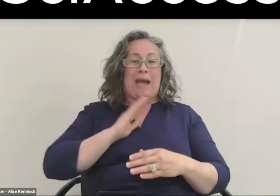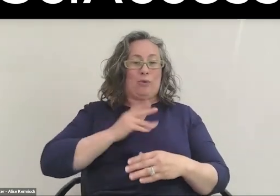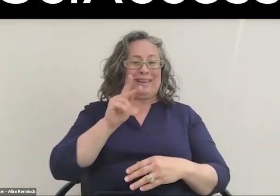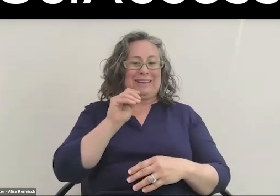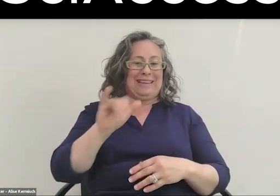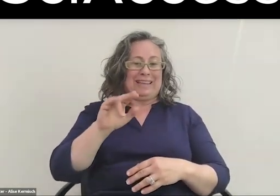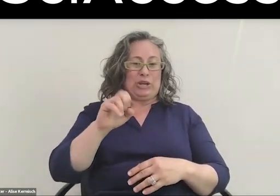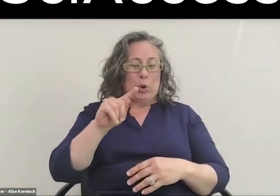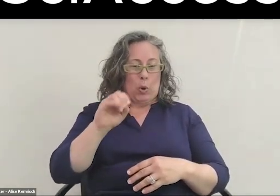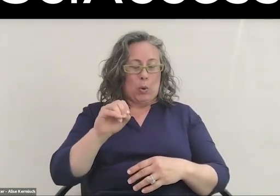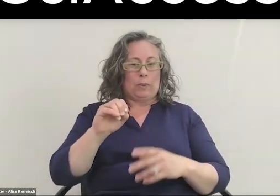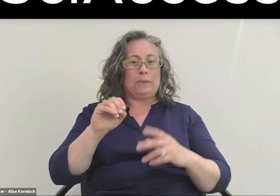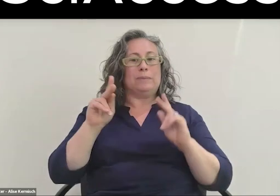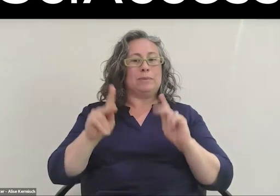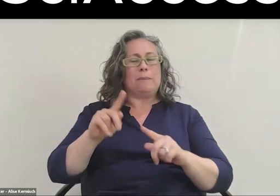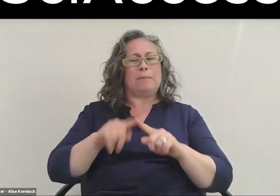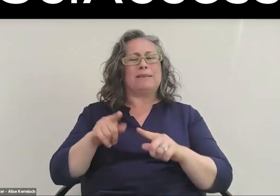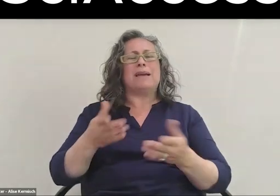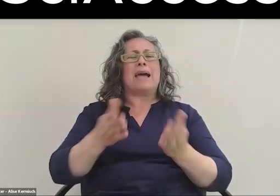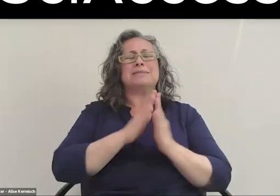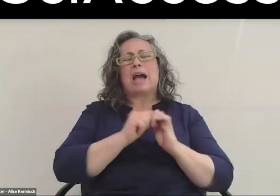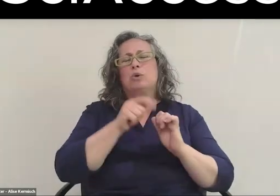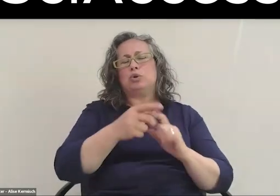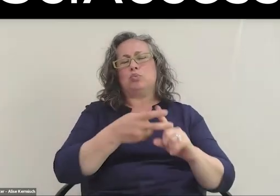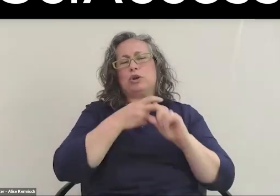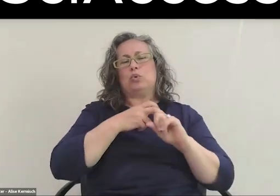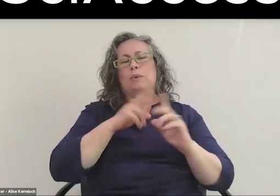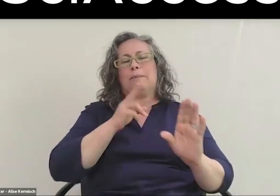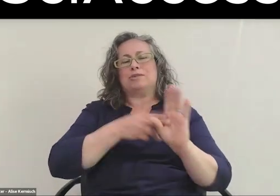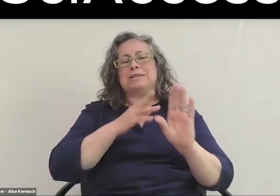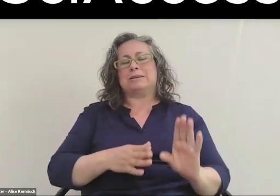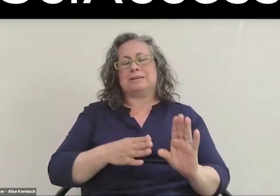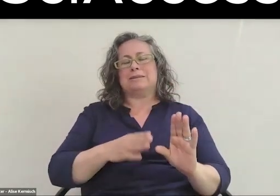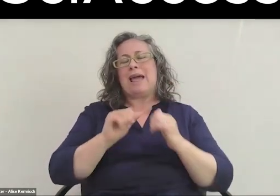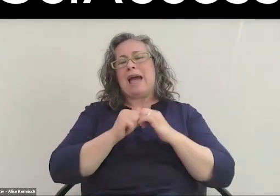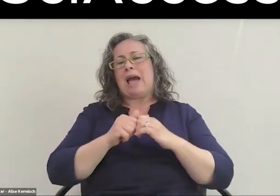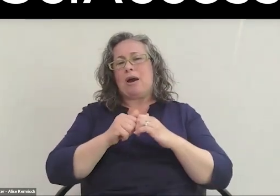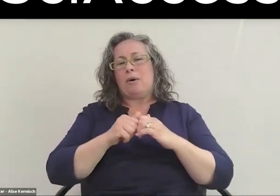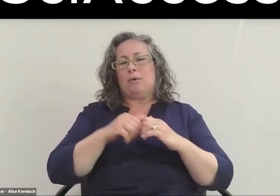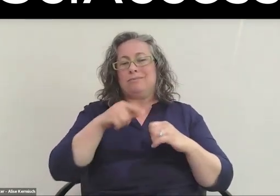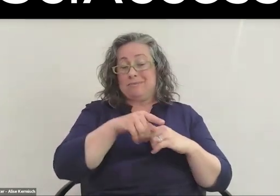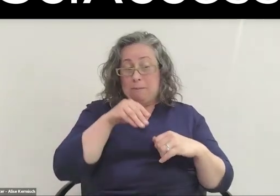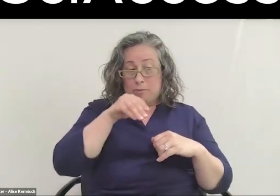Ashley asks, "How are you recruiting participants? Are the participants compensated, or do they get to keep the devices